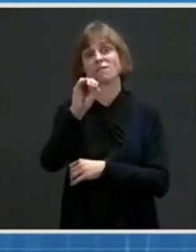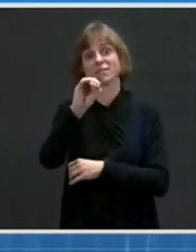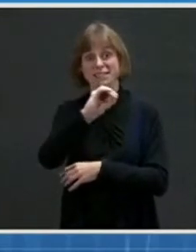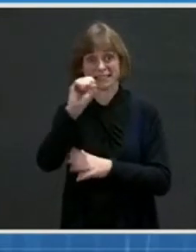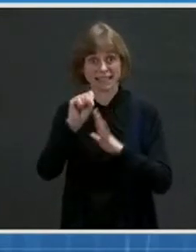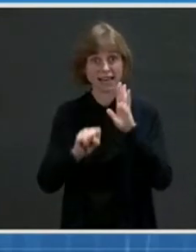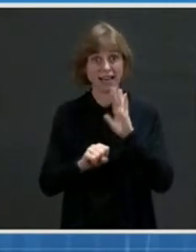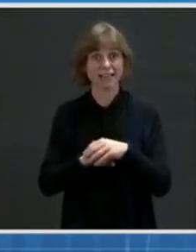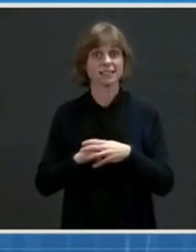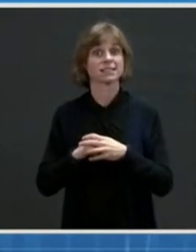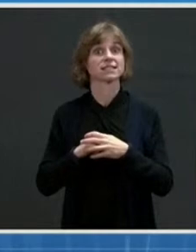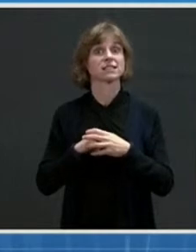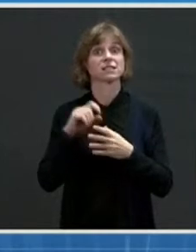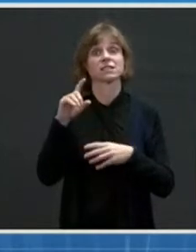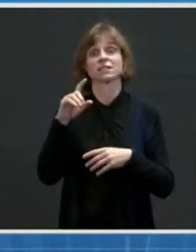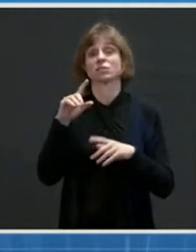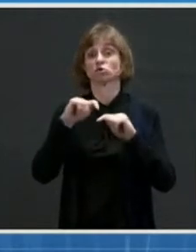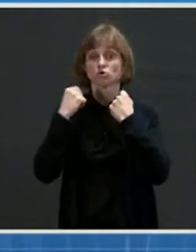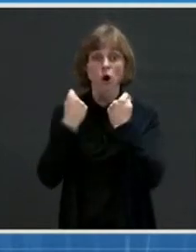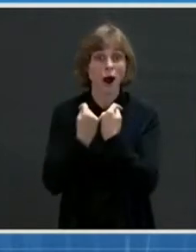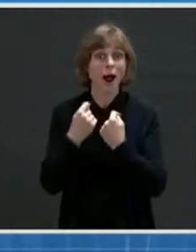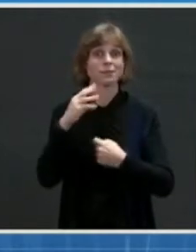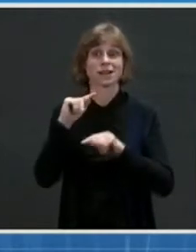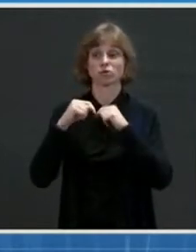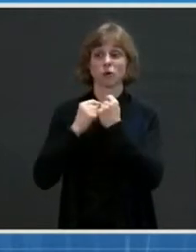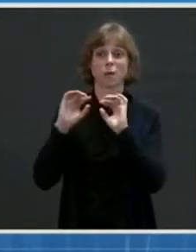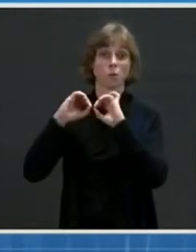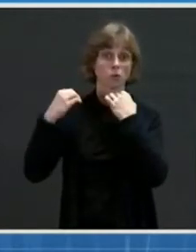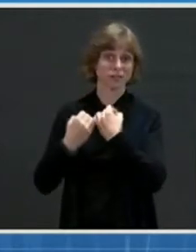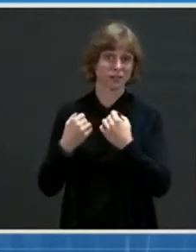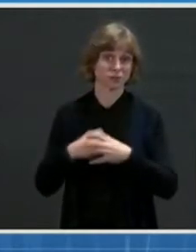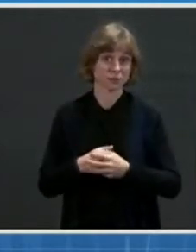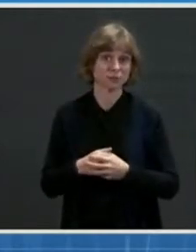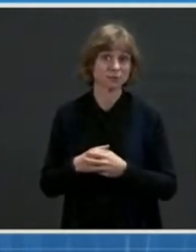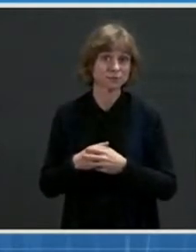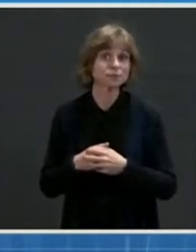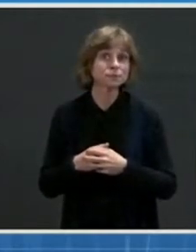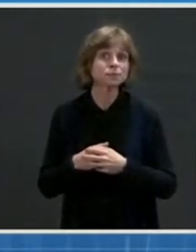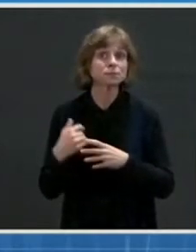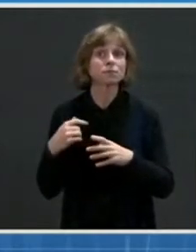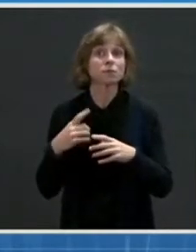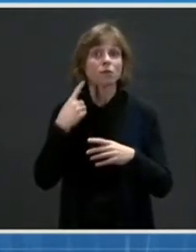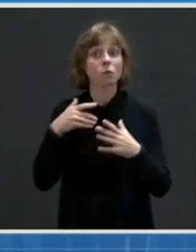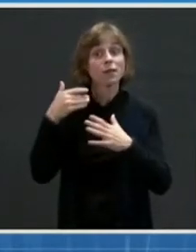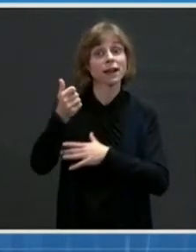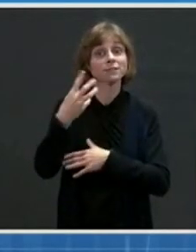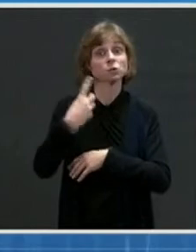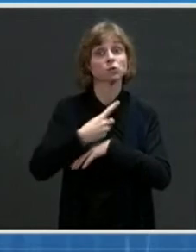FROM 6,000 ORGANIZATIONS ACROSS ALL 50 STATES, NEARLY ALL TERRITORIES, AND 128 TRIBES AND